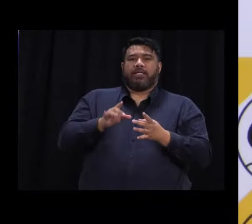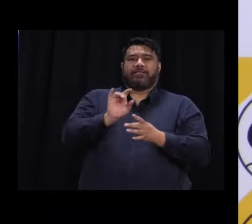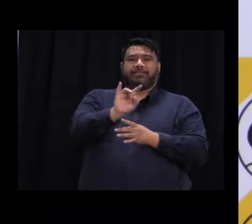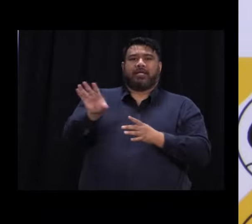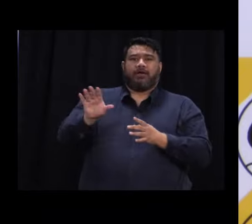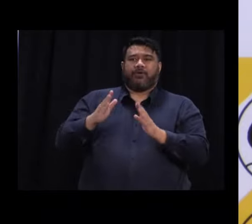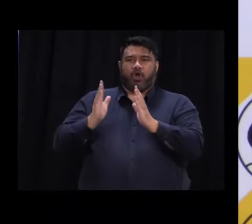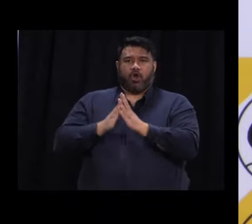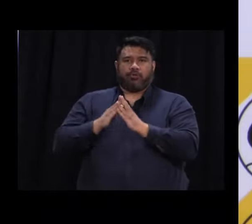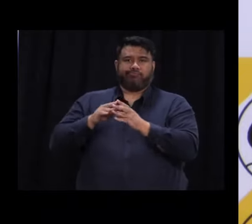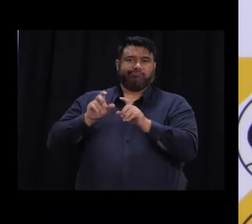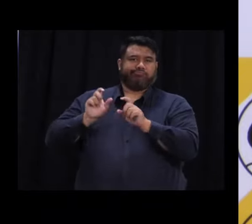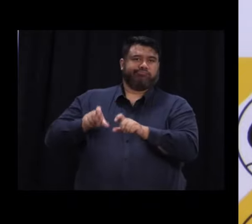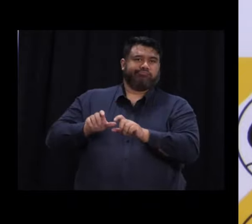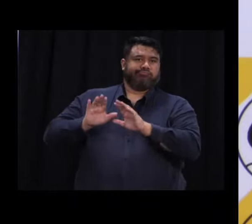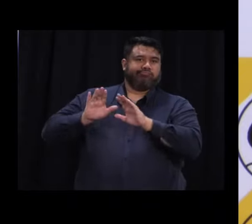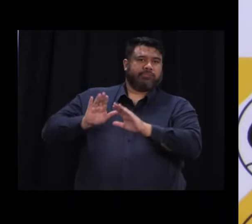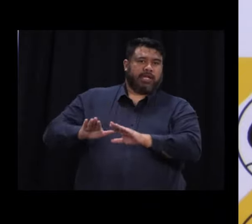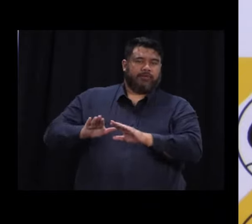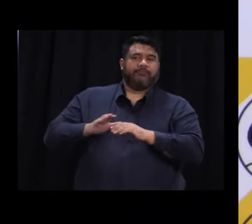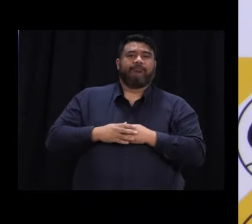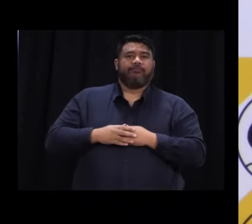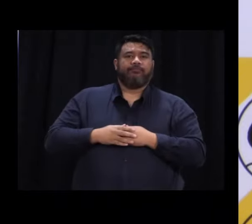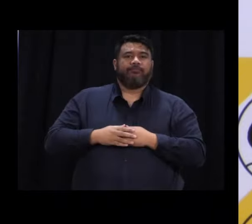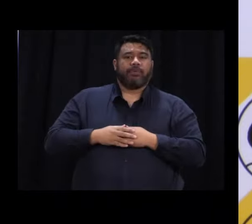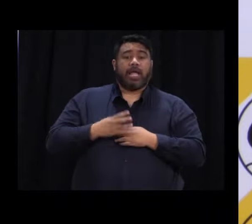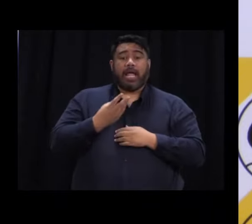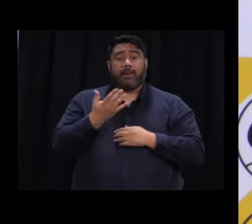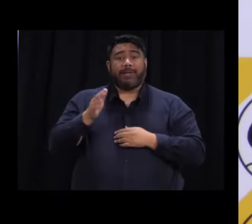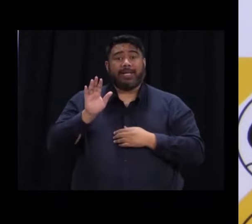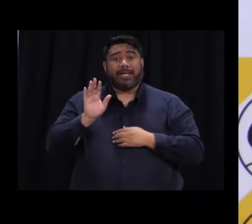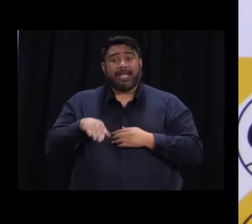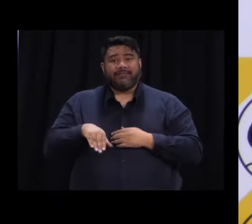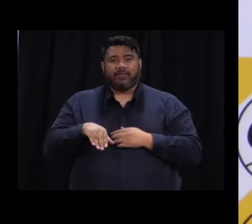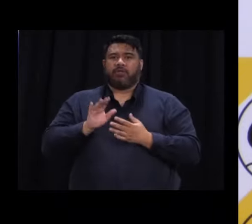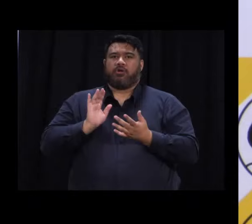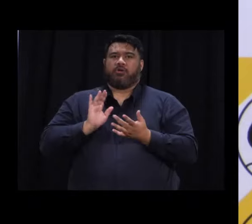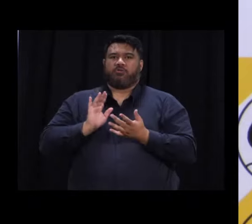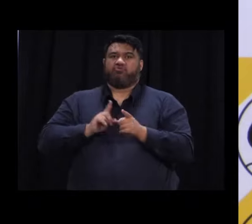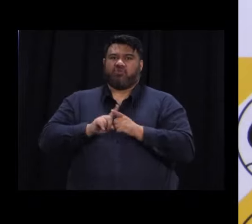of close contacts identified. 9,757 have been followed up and